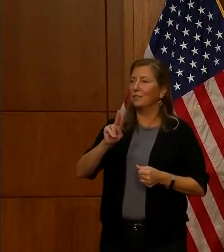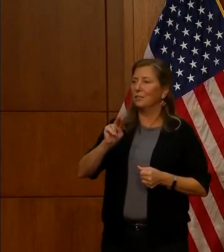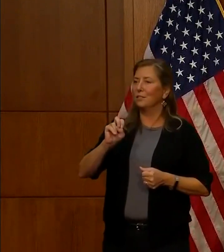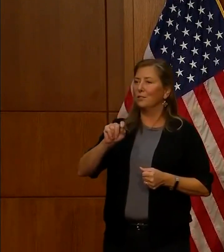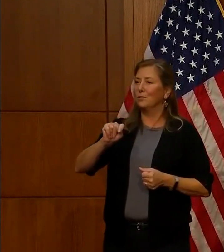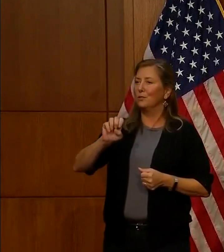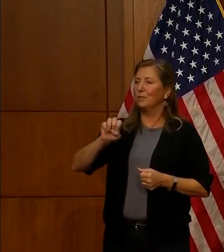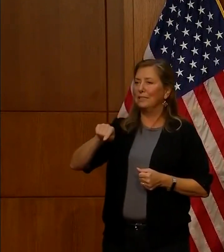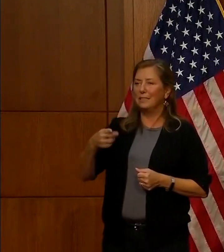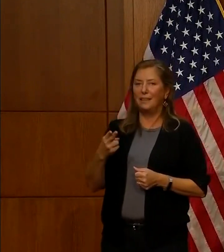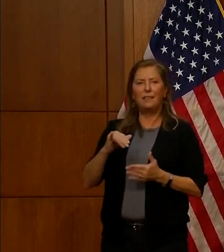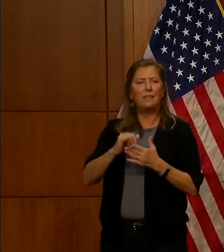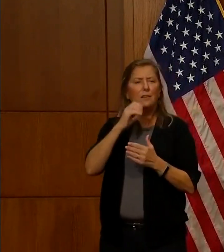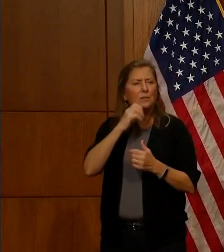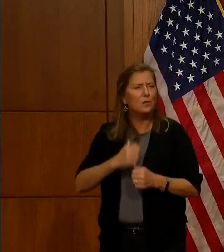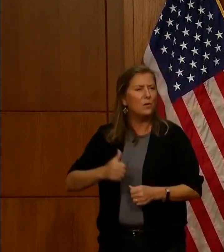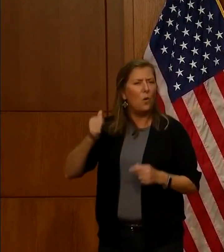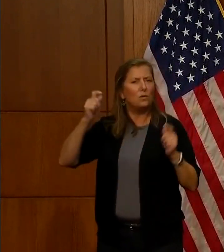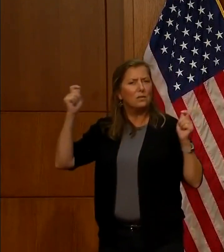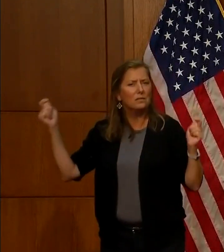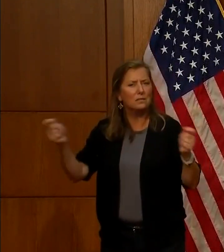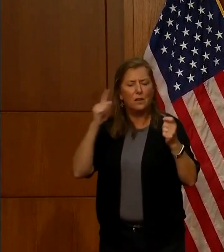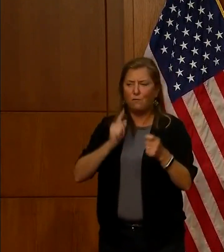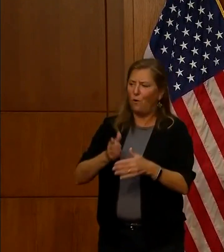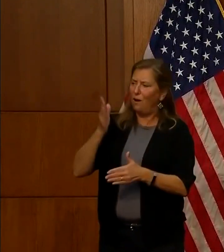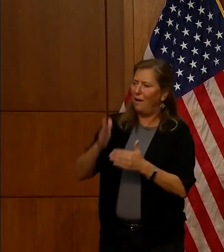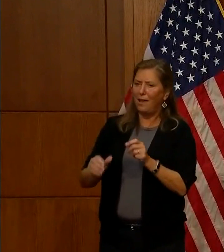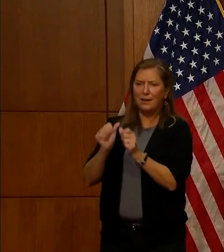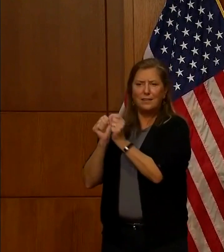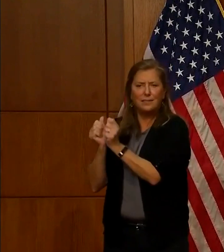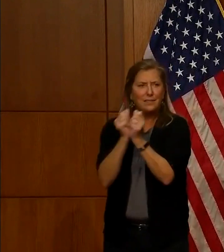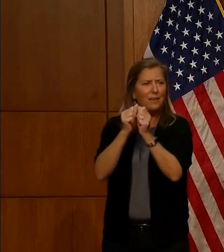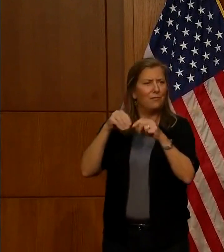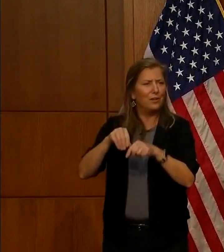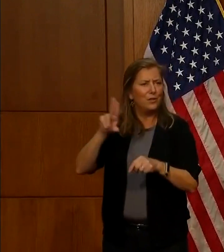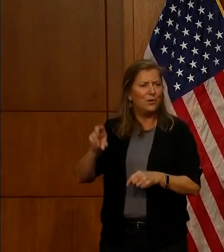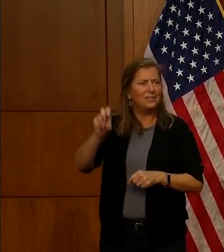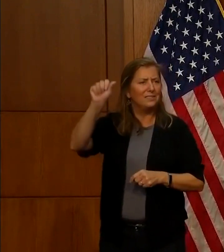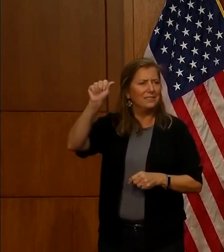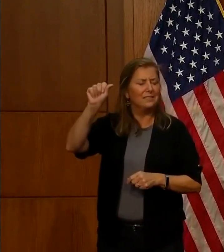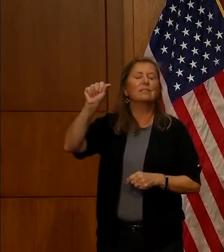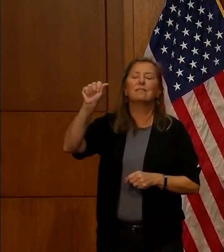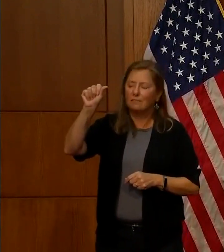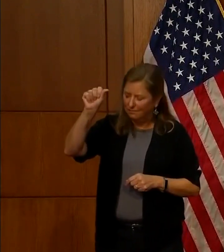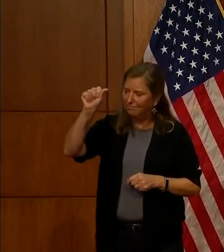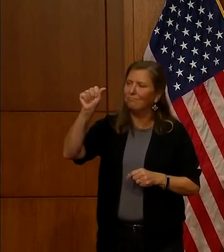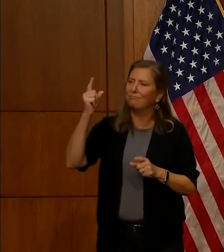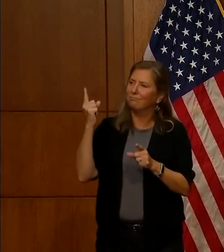PASSED UNANIMOUSLY. JUNETEENTH IS THE OLDEST CELEBRATION OF